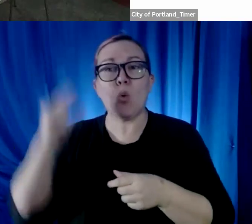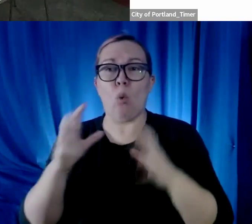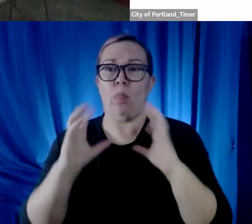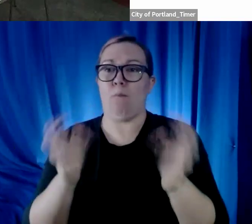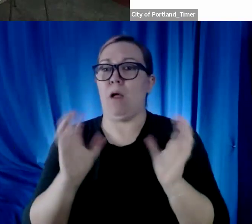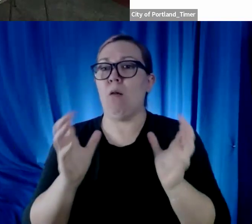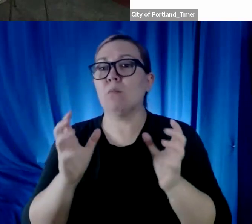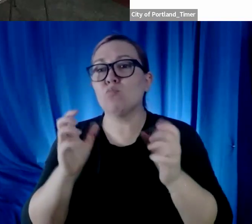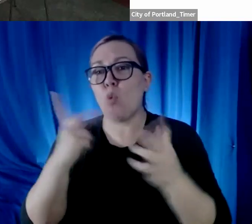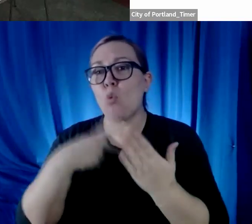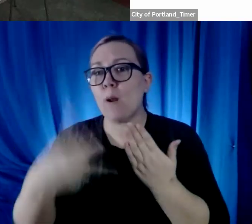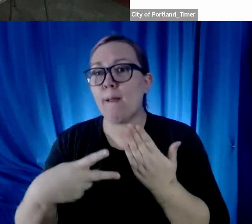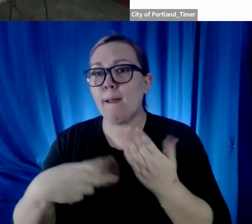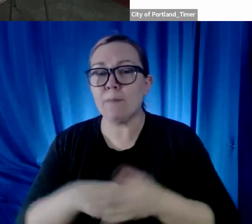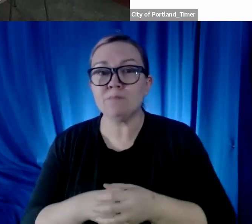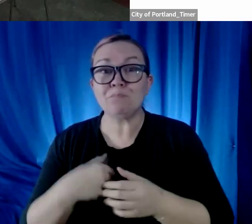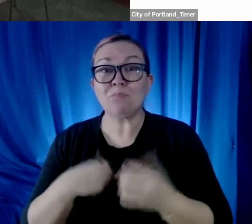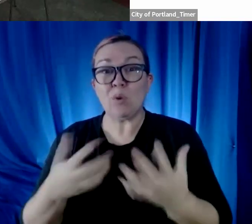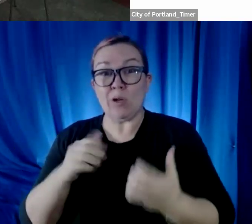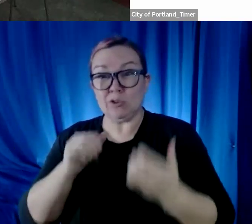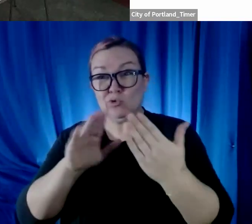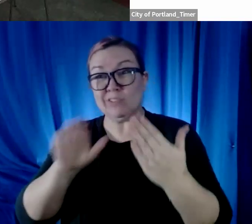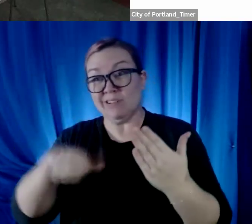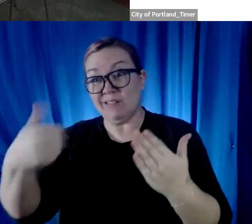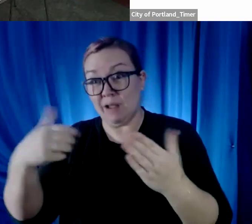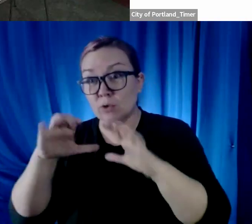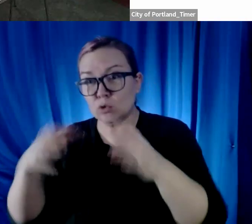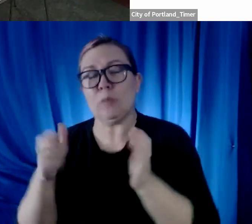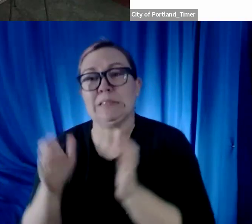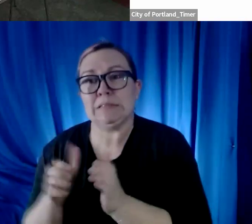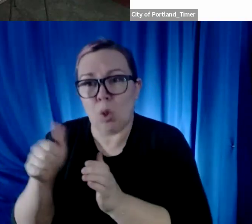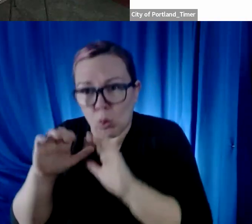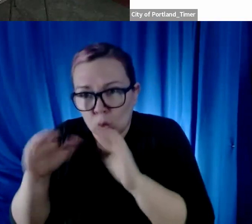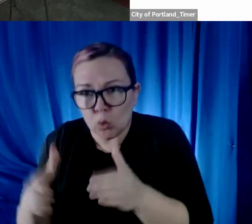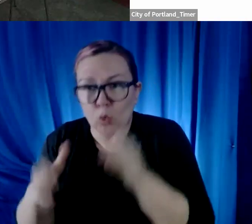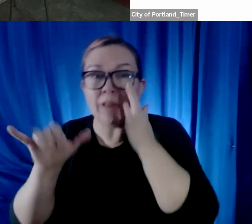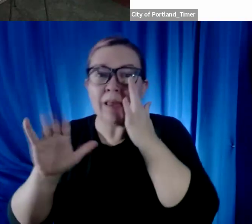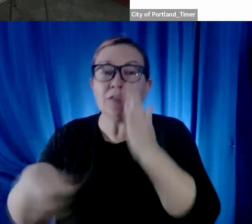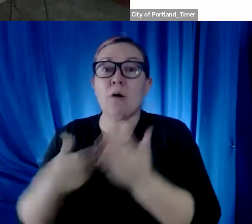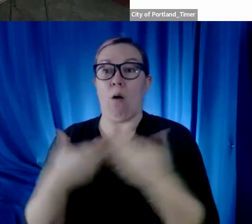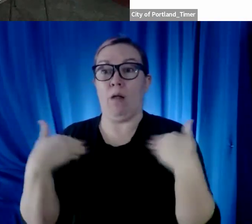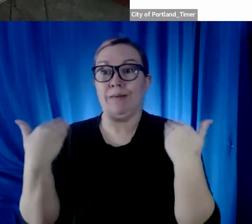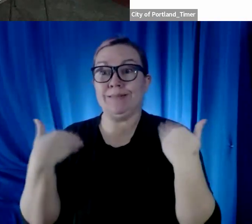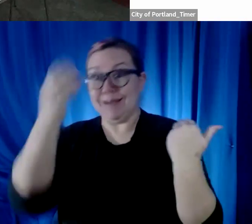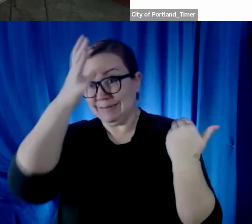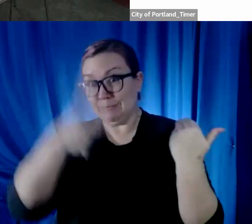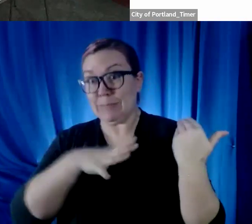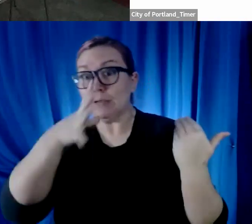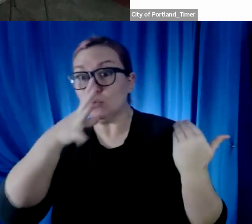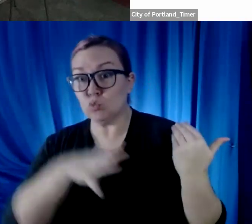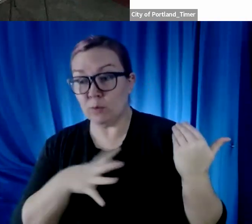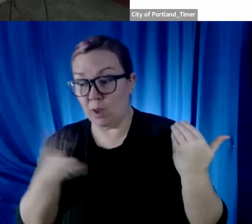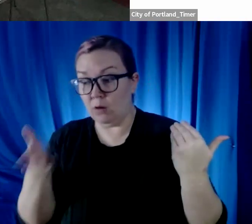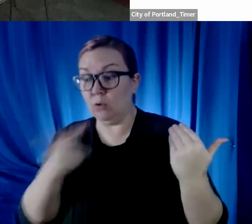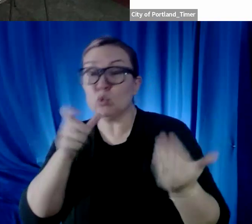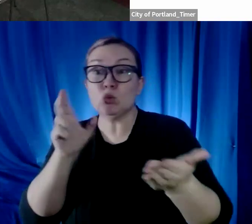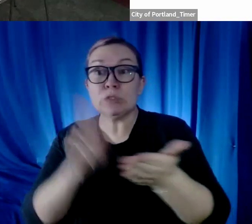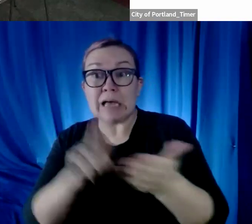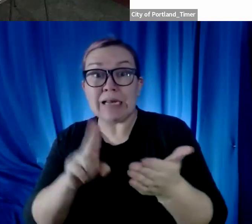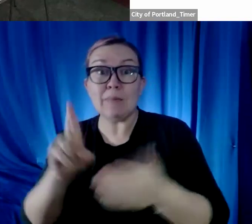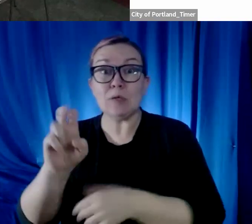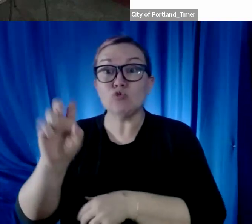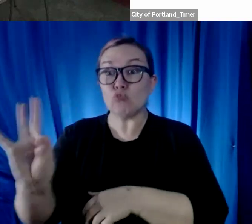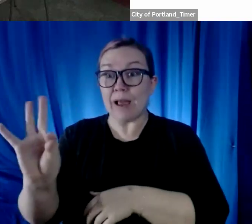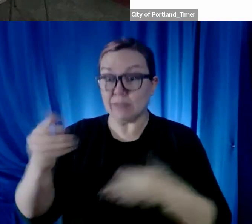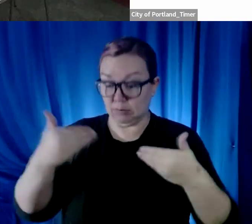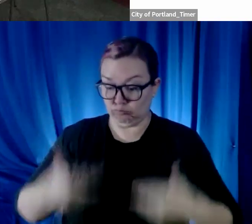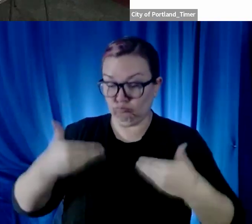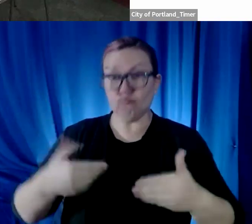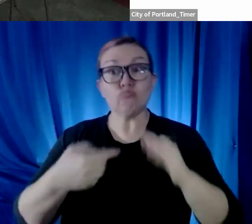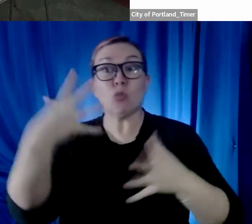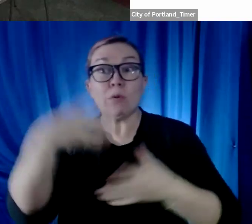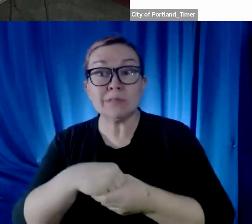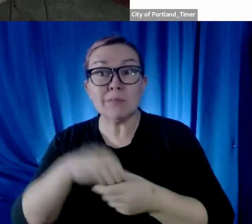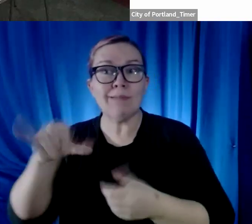I want to address another group, a smaller group, and that's all the young men and women who sign up as referees to participate in that program.